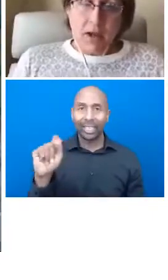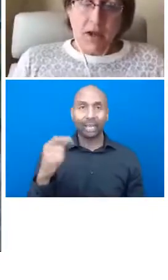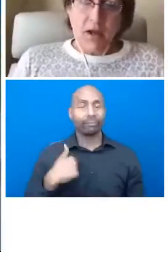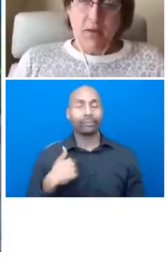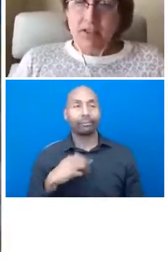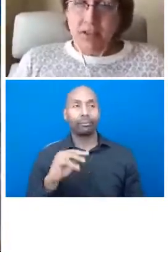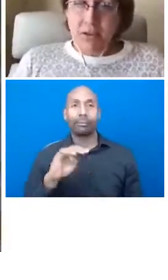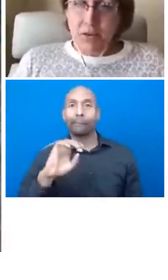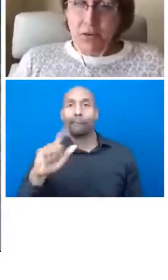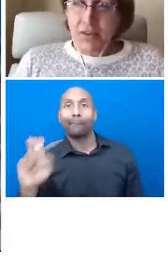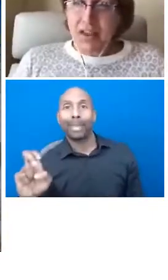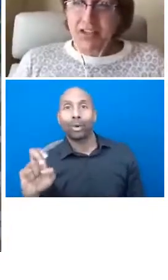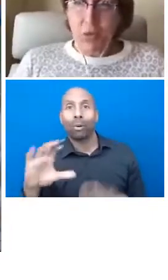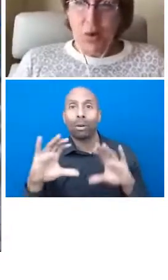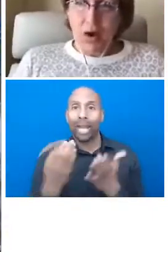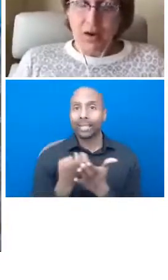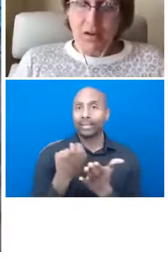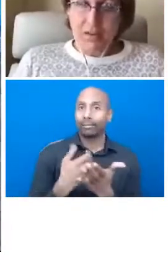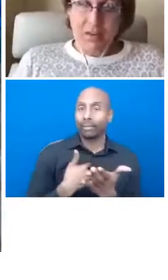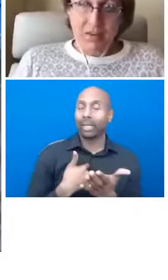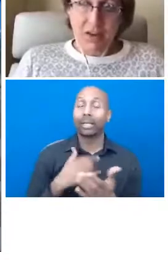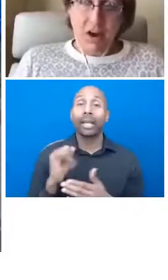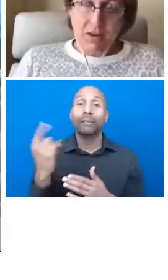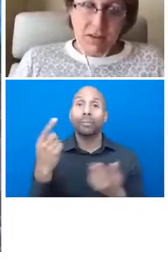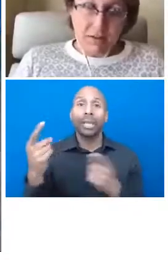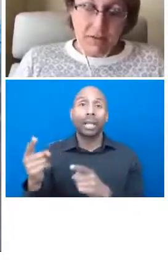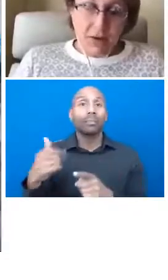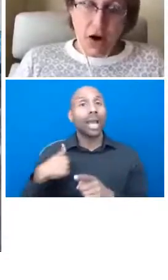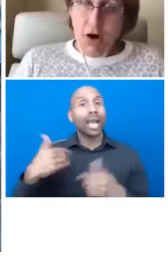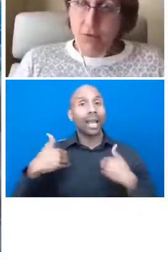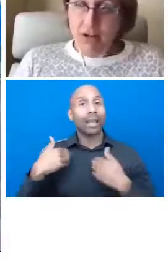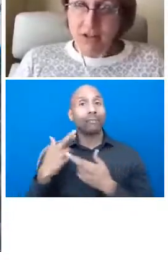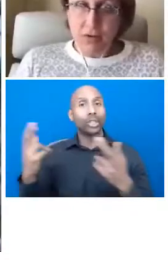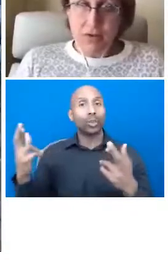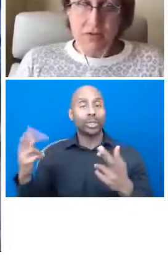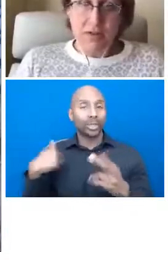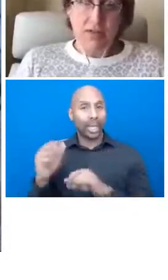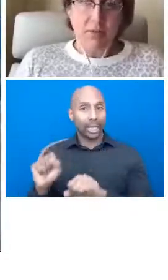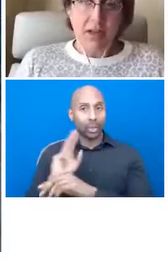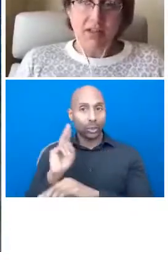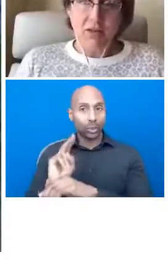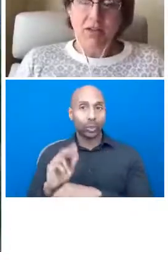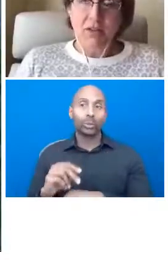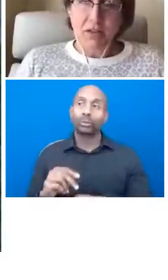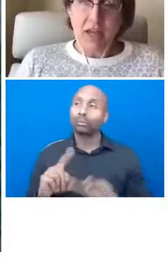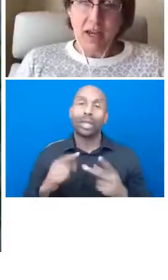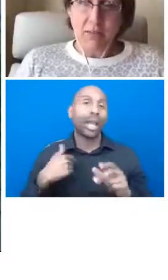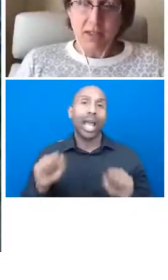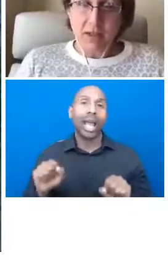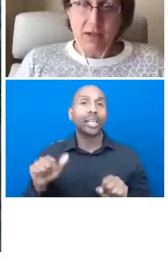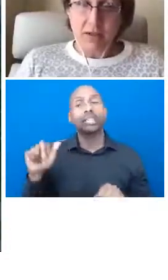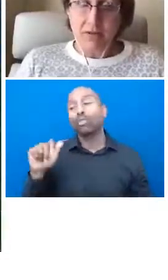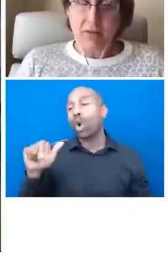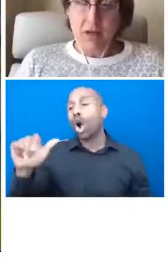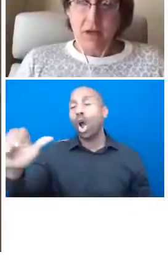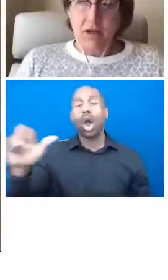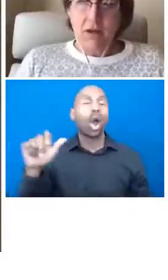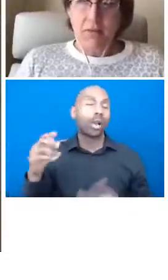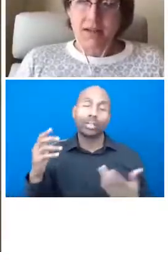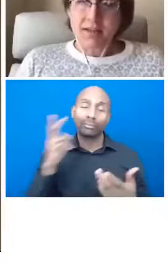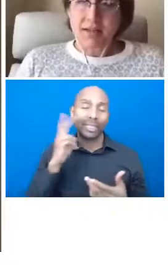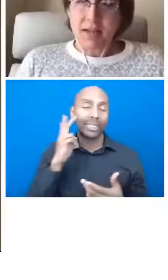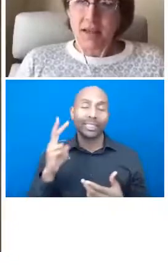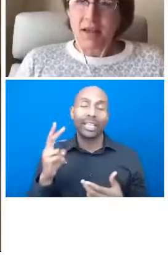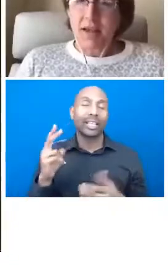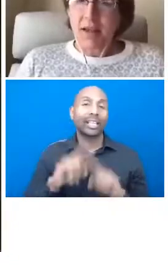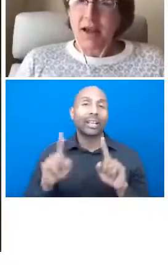I also like to walk the halls of hardware stores and look at the materials and see how